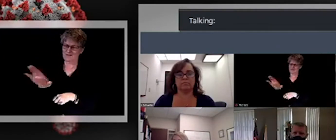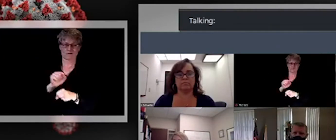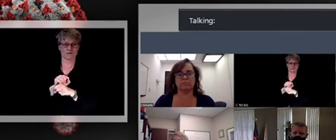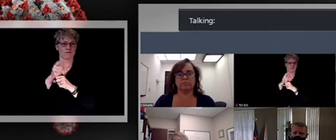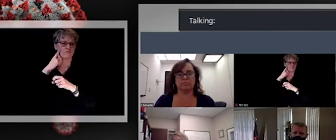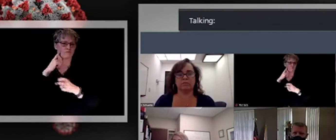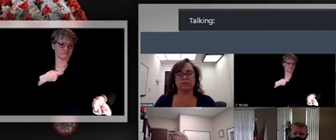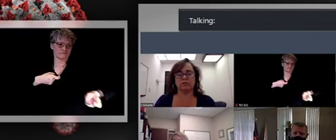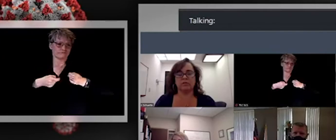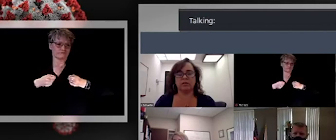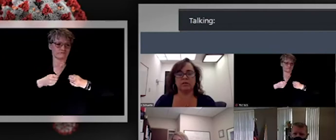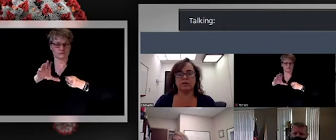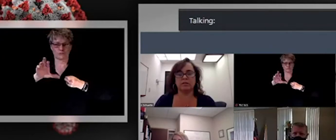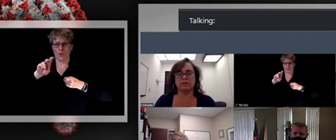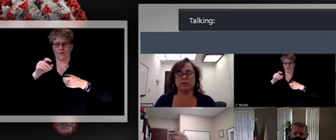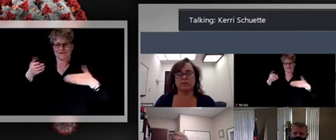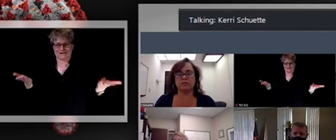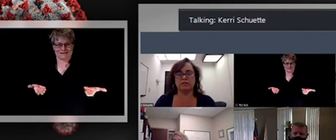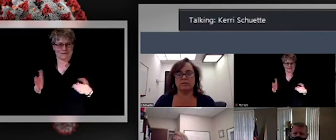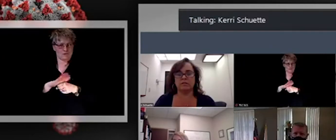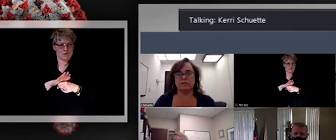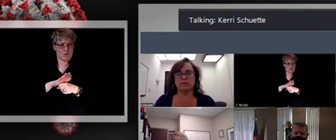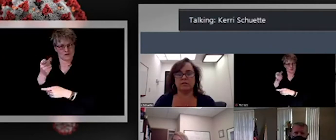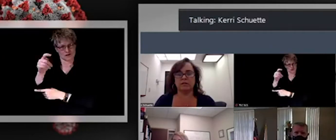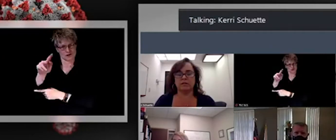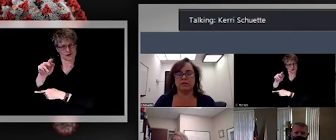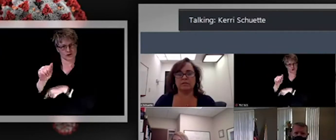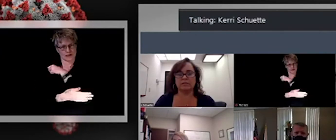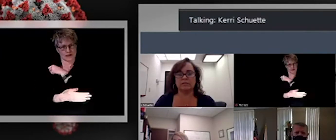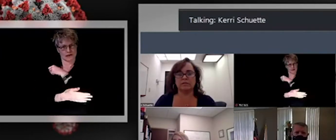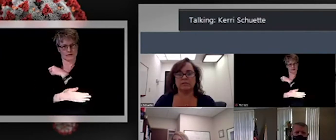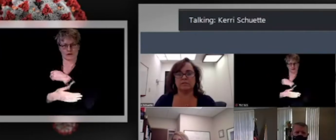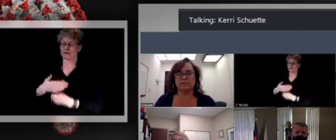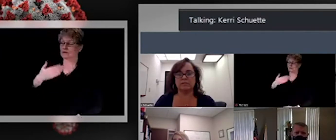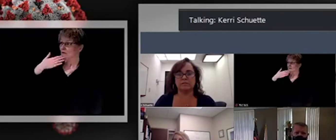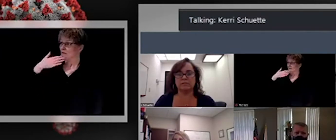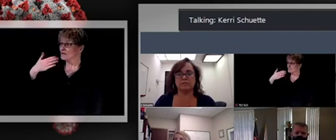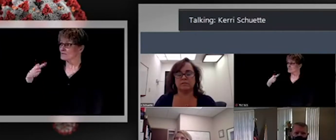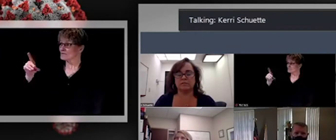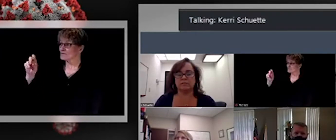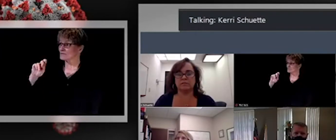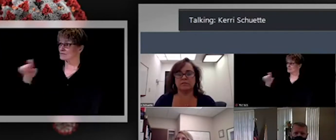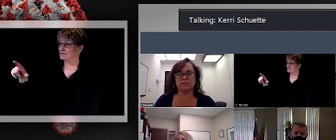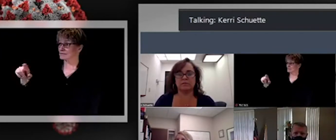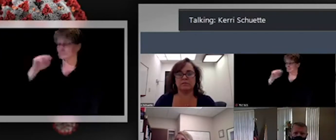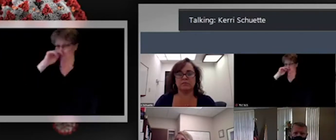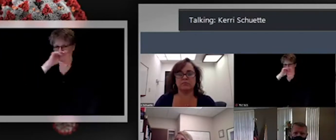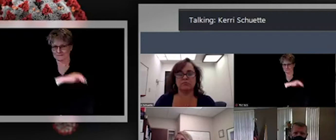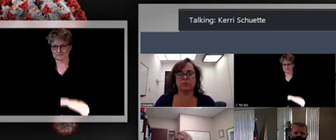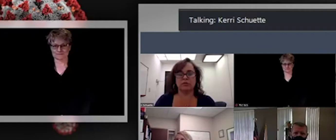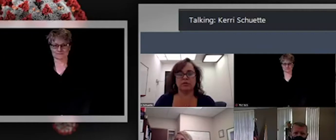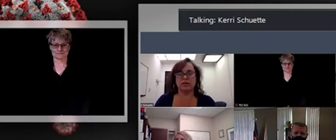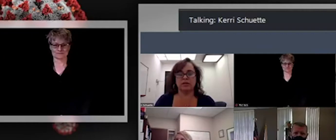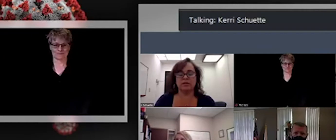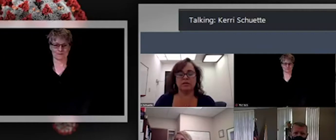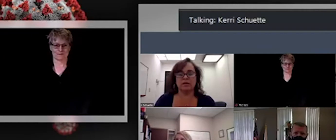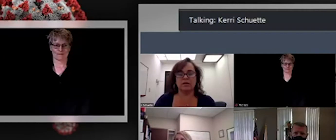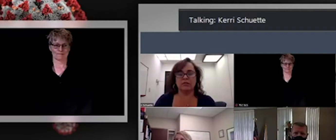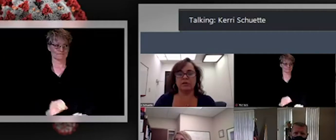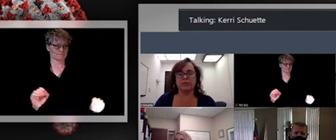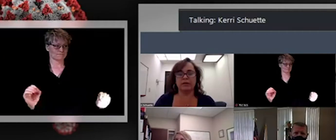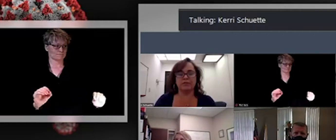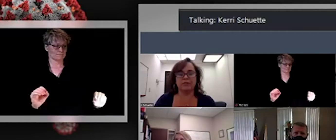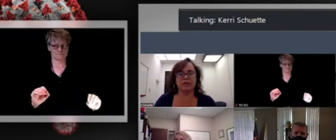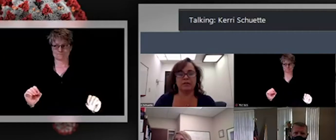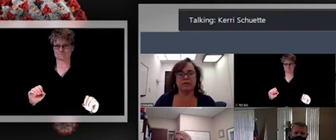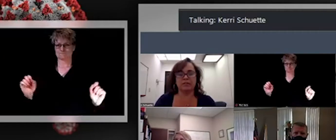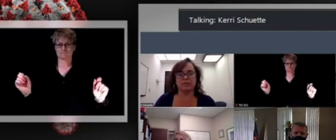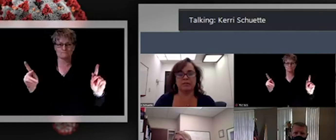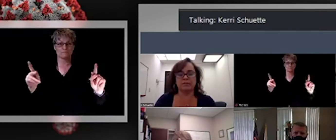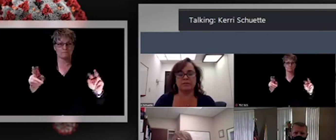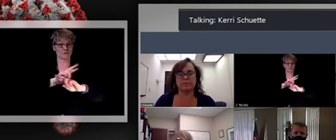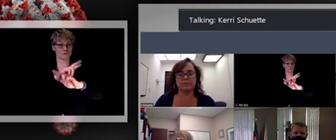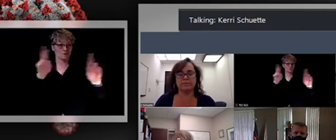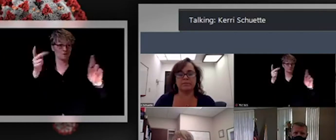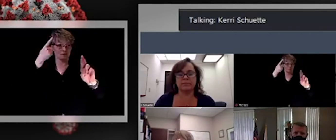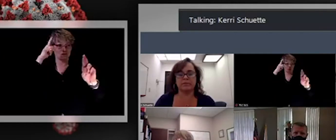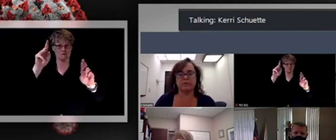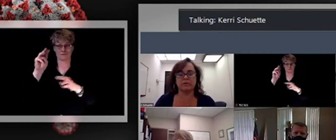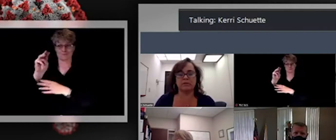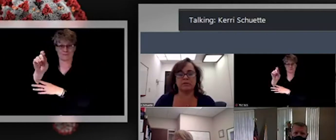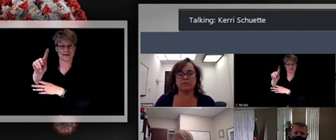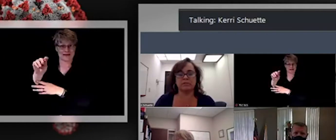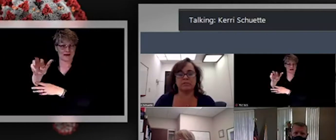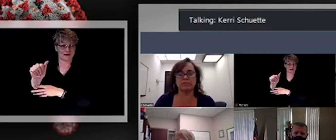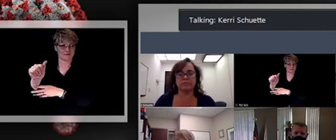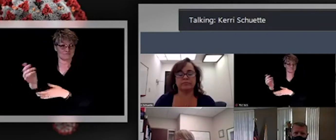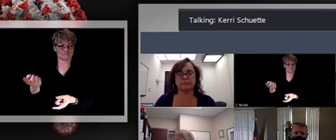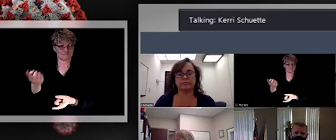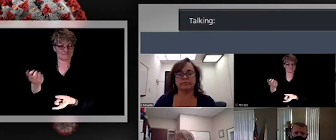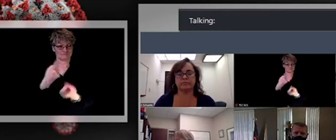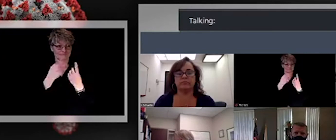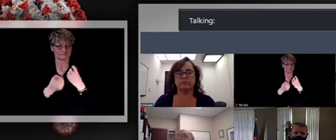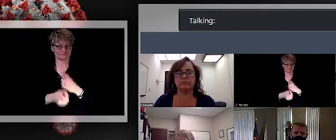Alright, thank you, Donnell. Anything else? Okay, we're ready for media questions.